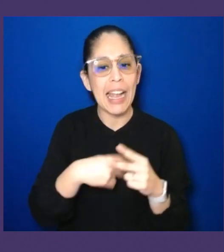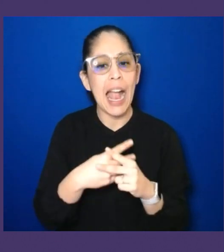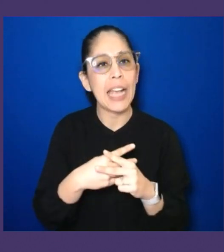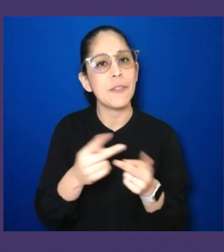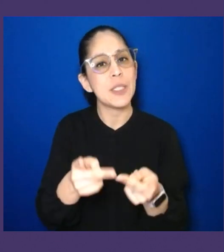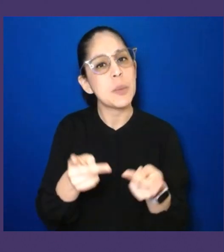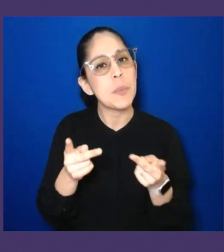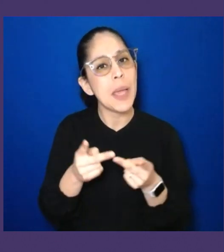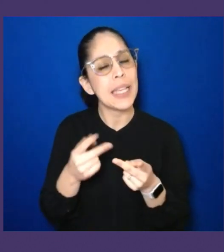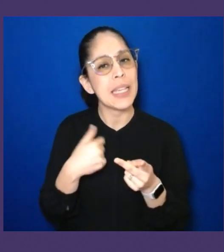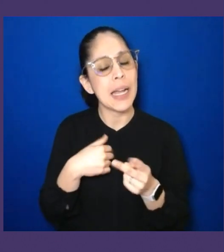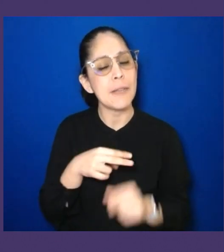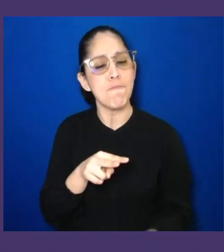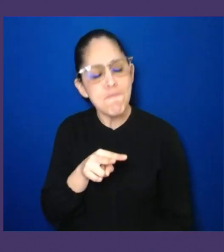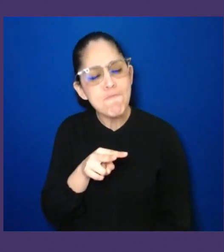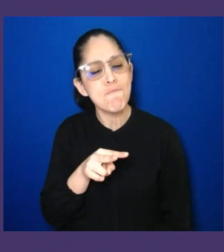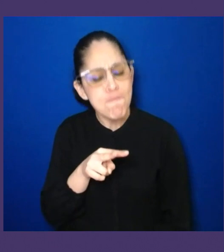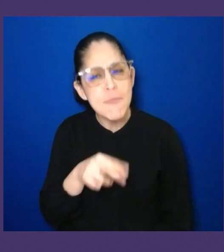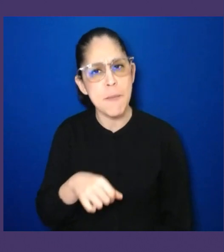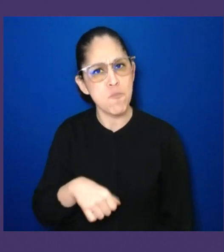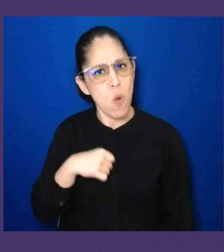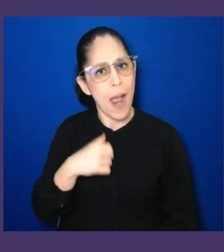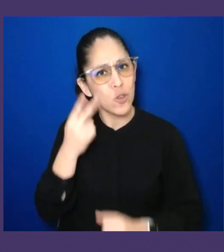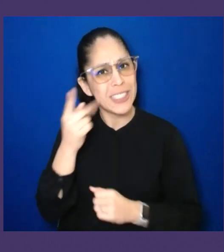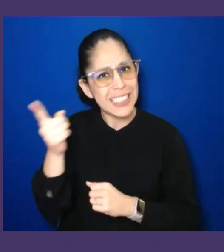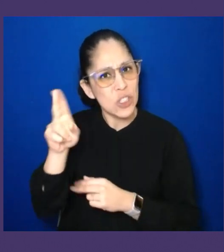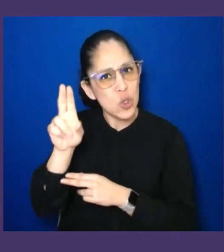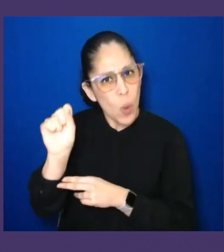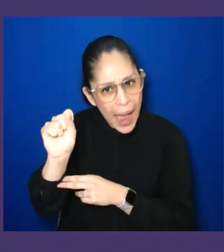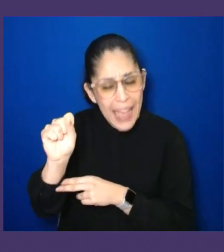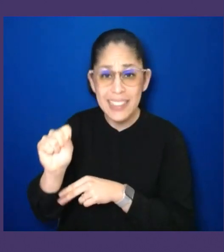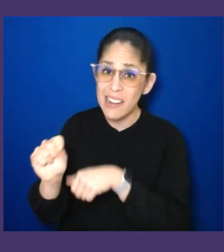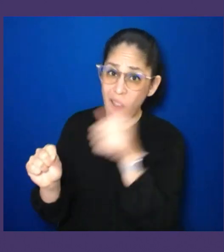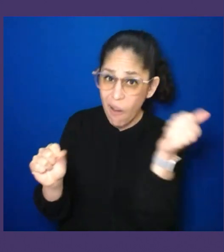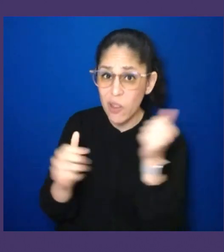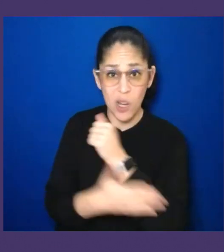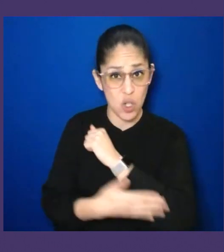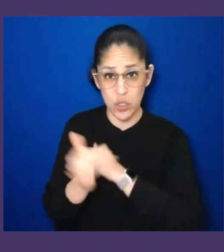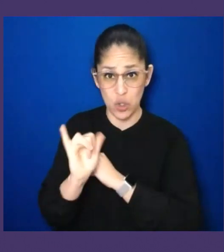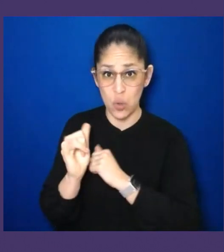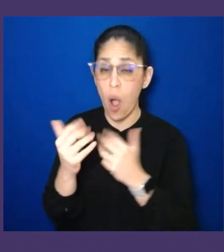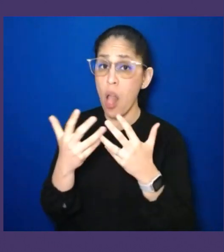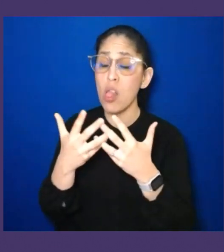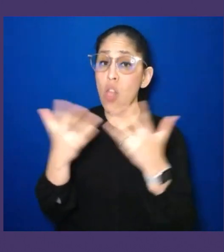proud to see, in the United States and elsewhere, so much progress towards this issue.